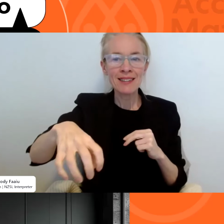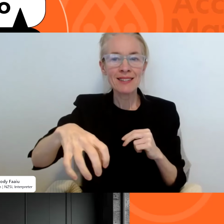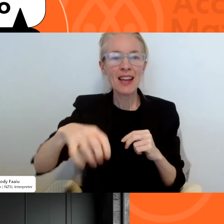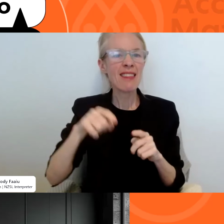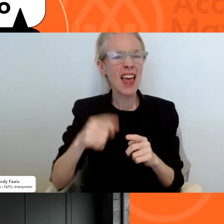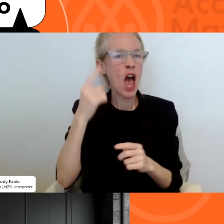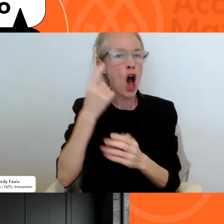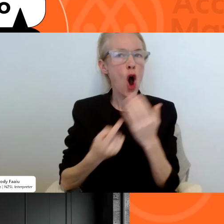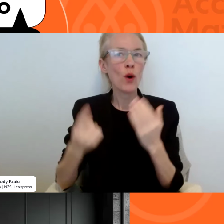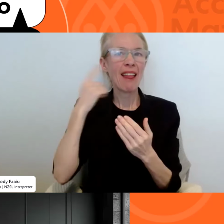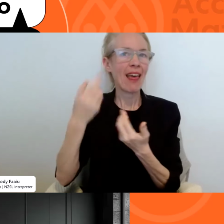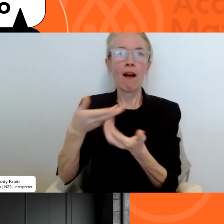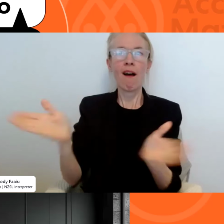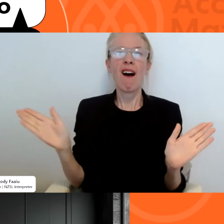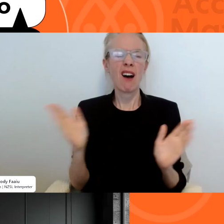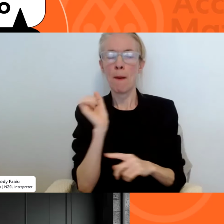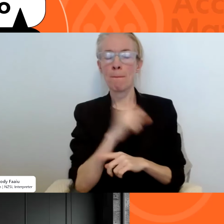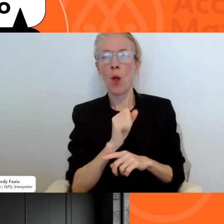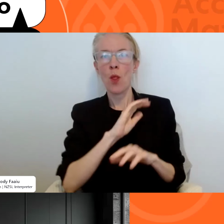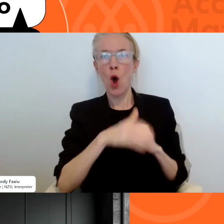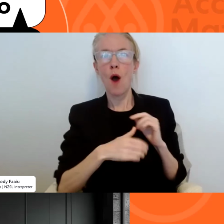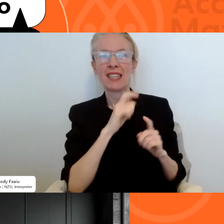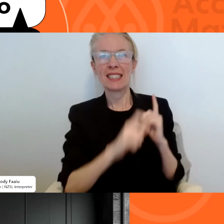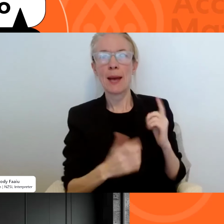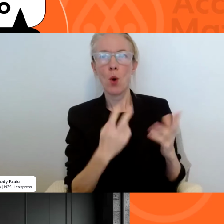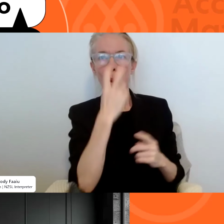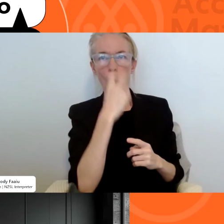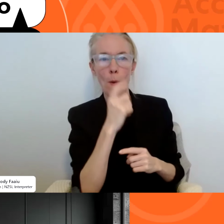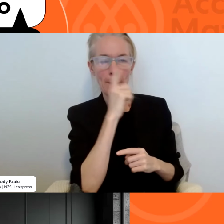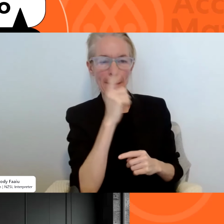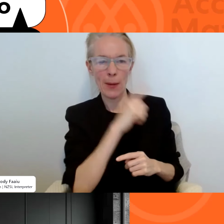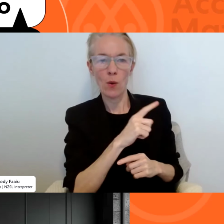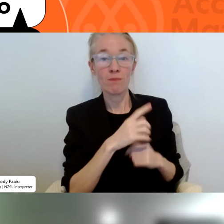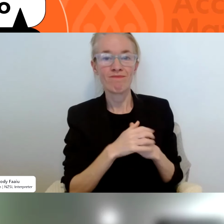people or elderly people. Sorry Katie, time is up. Thank you so